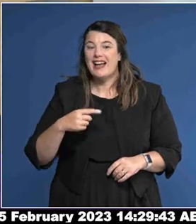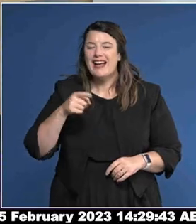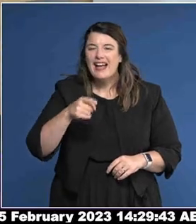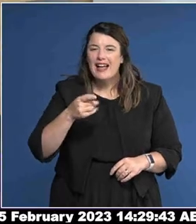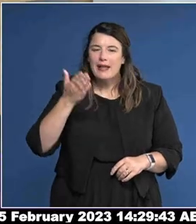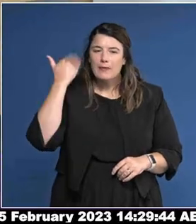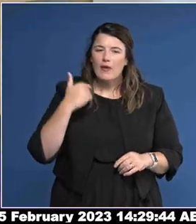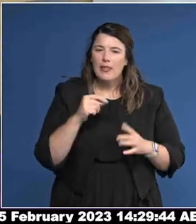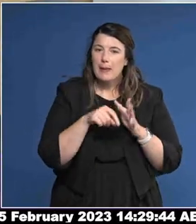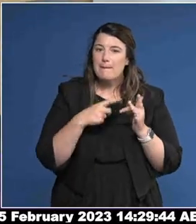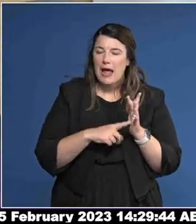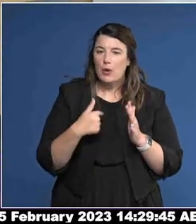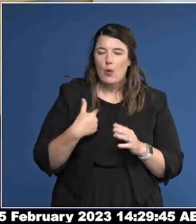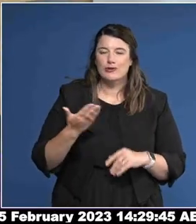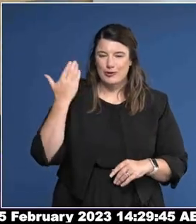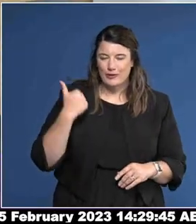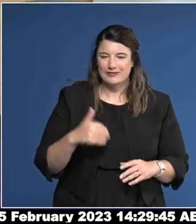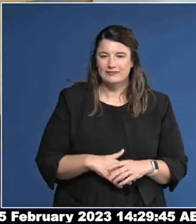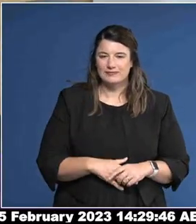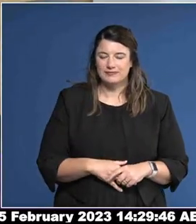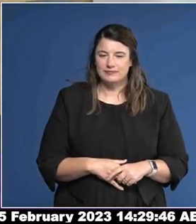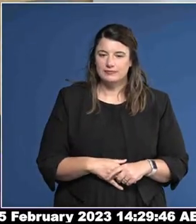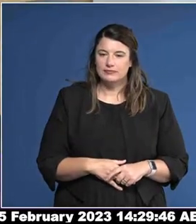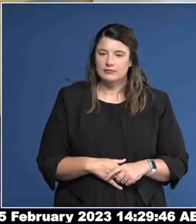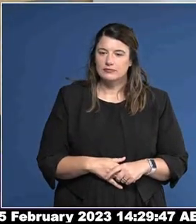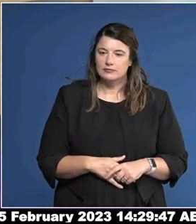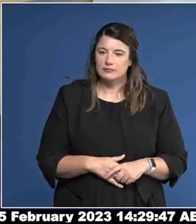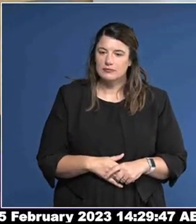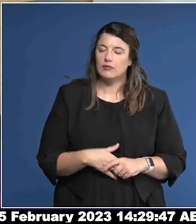It was. So I think in the - I think in the context of some evidence